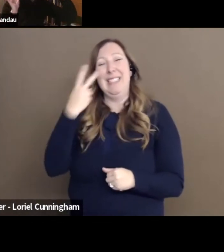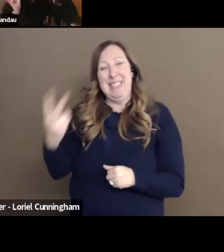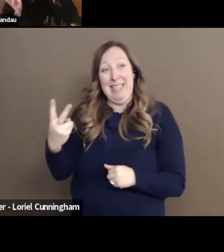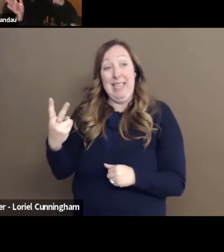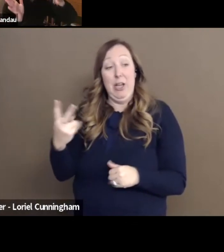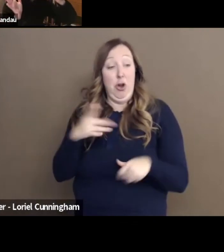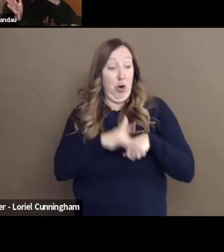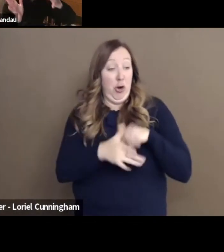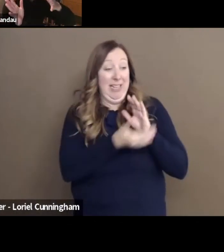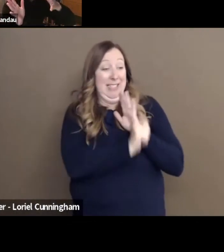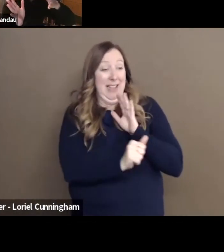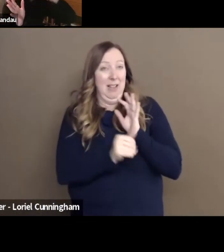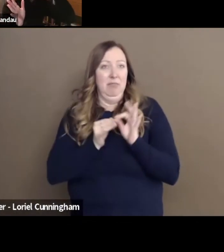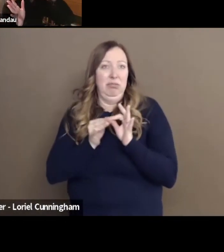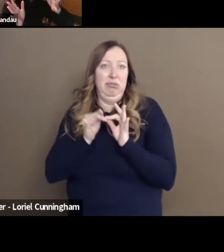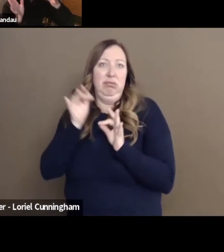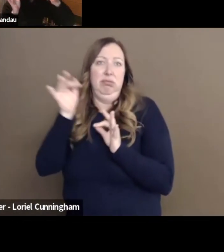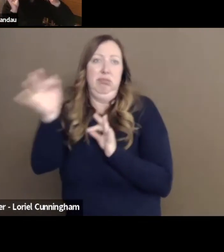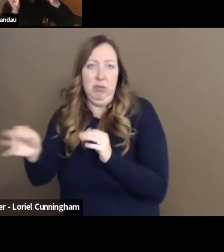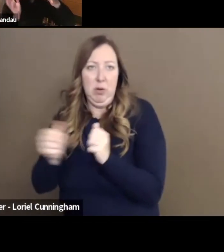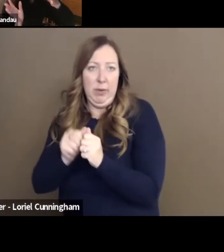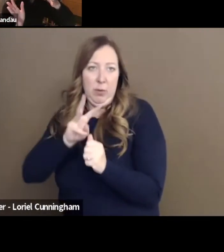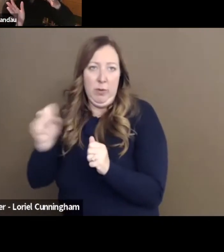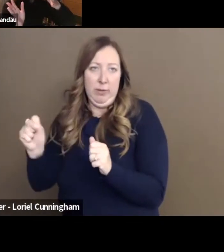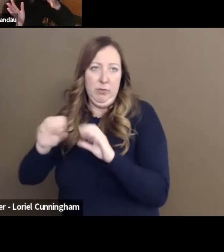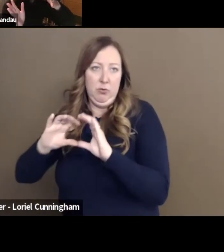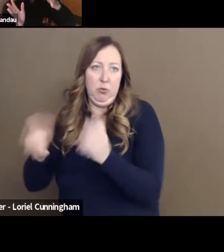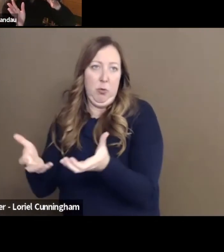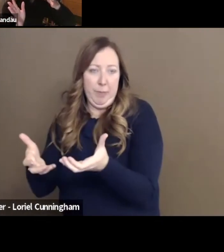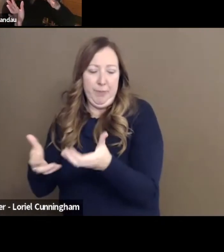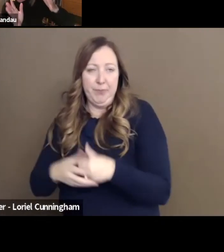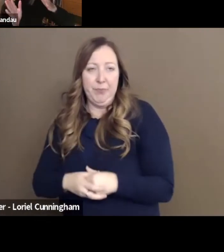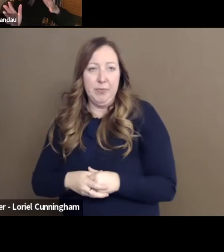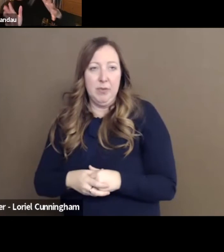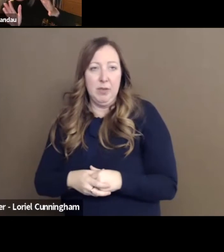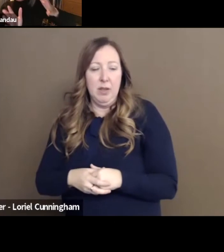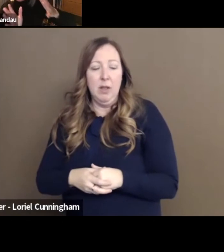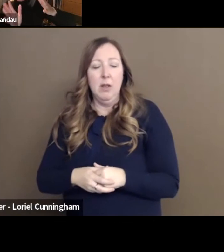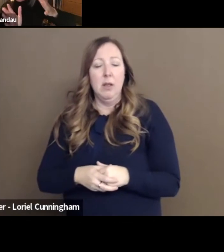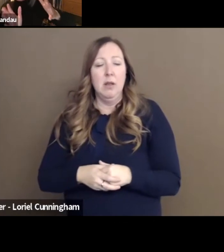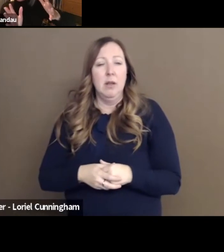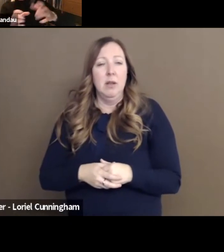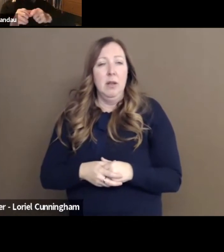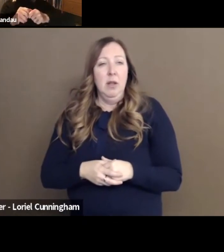the two sets of tasks the early developing and the late developing are